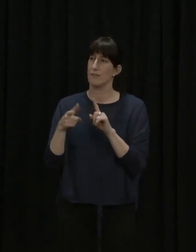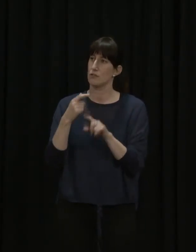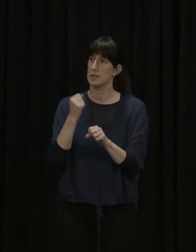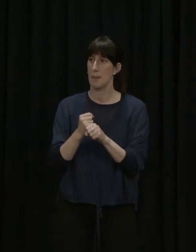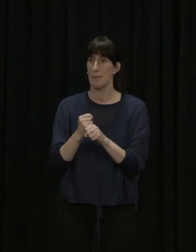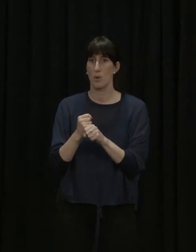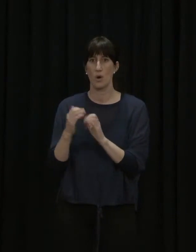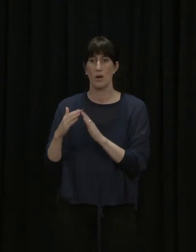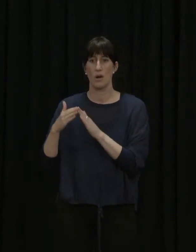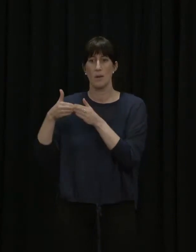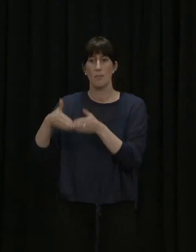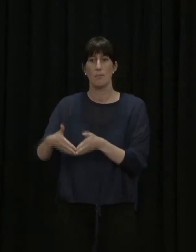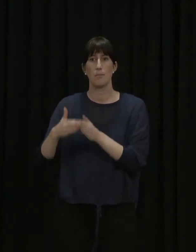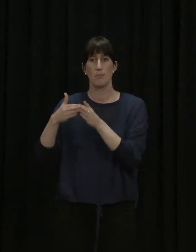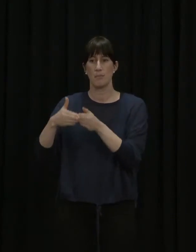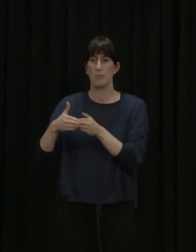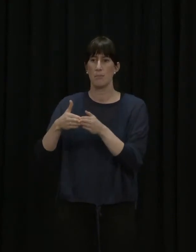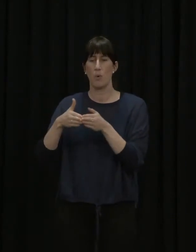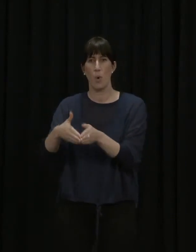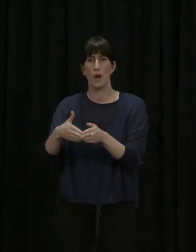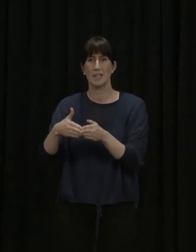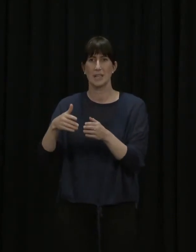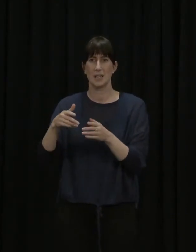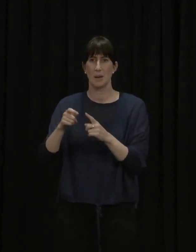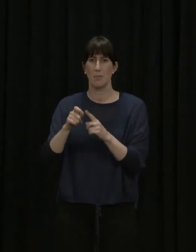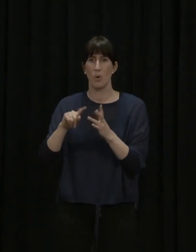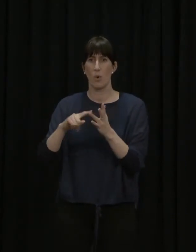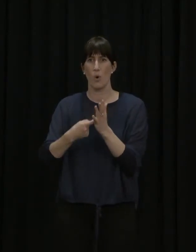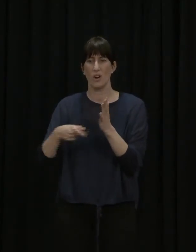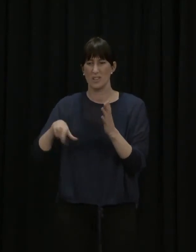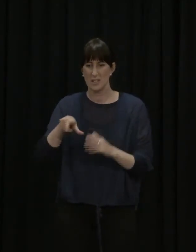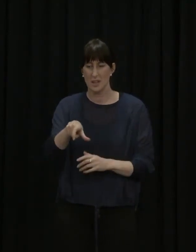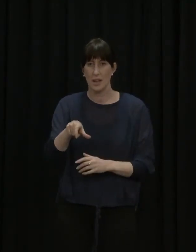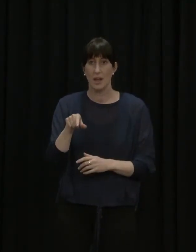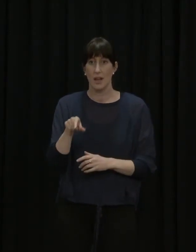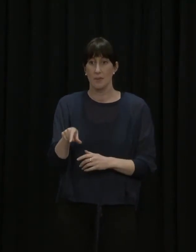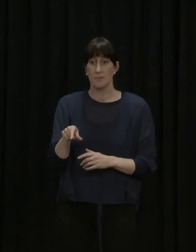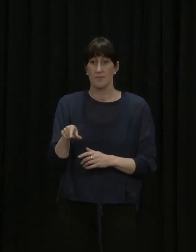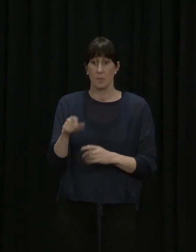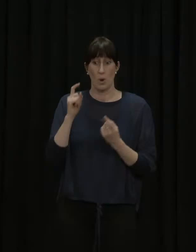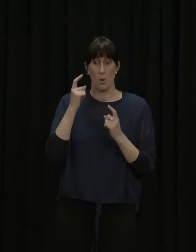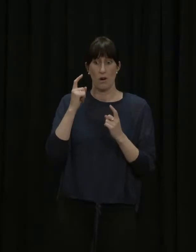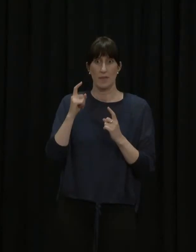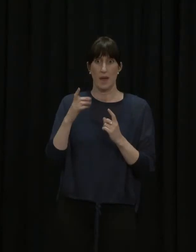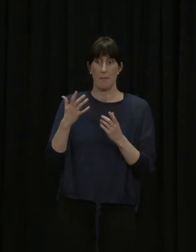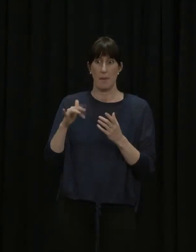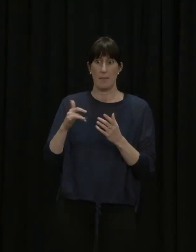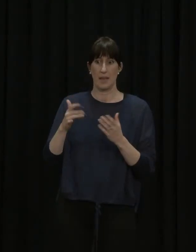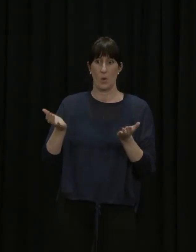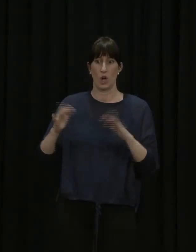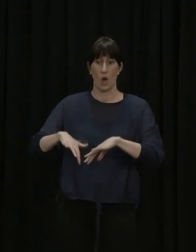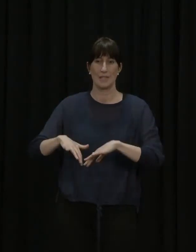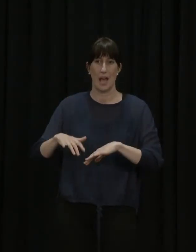vaccinations. When our moving to a more standardised process that we think about poor workers for